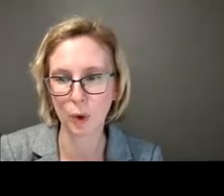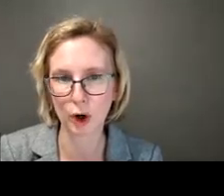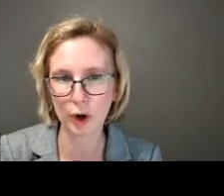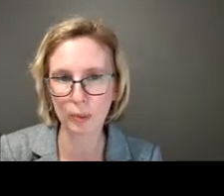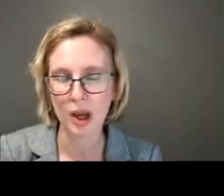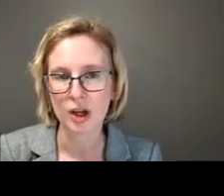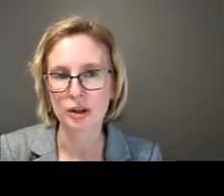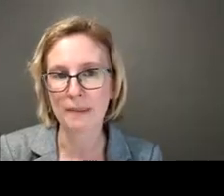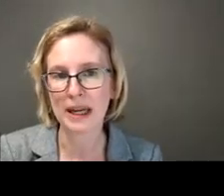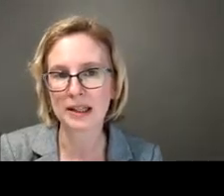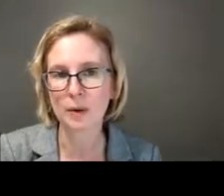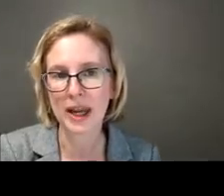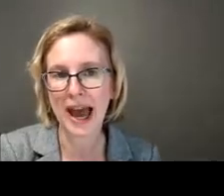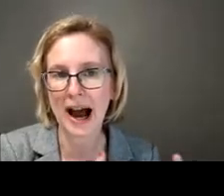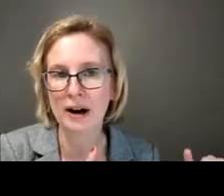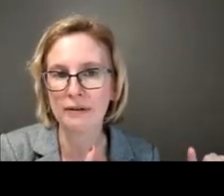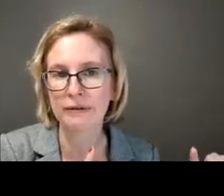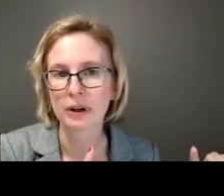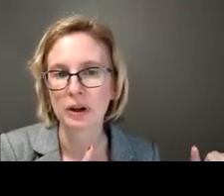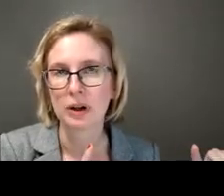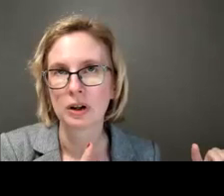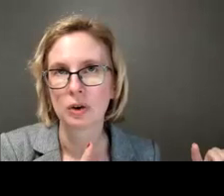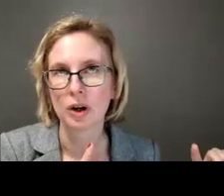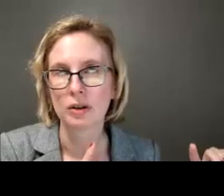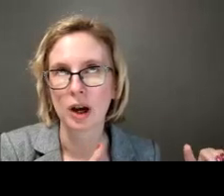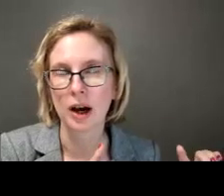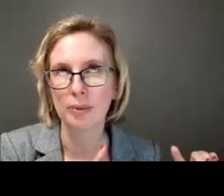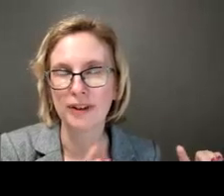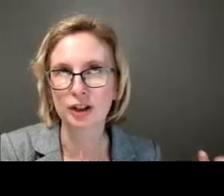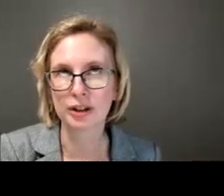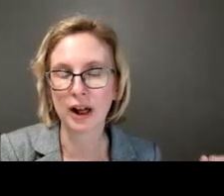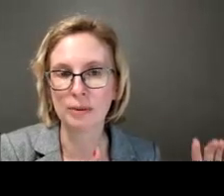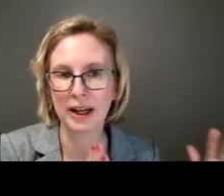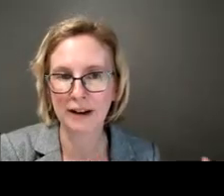workgroup. So that means that we have professional development